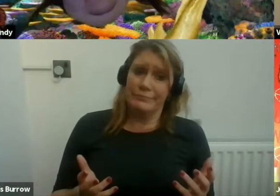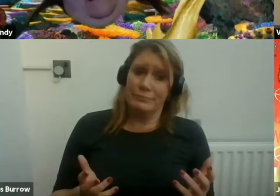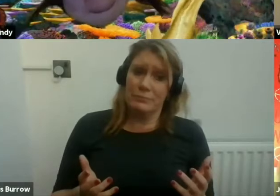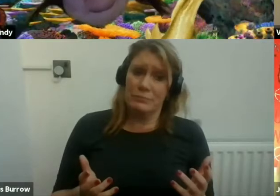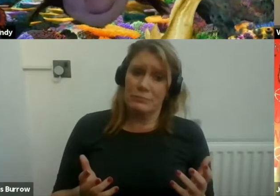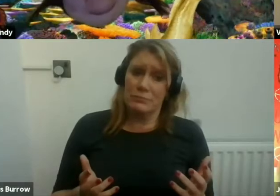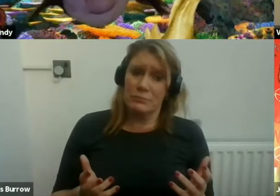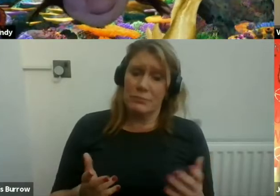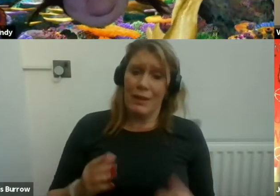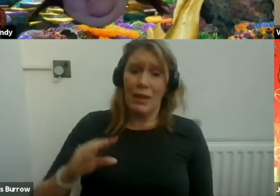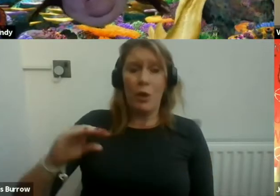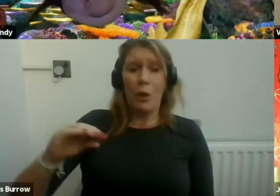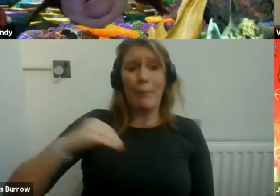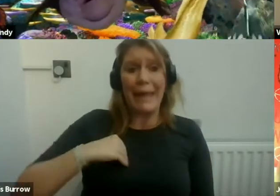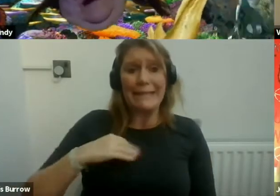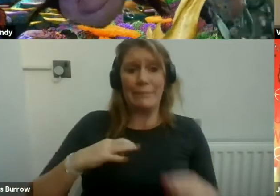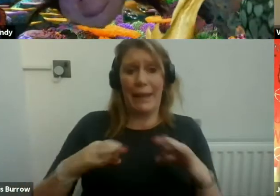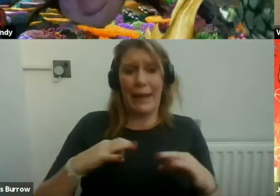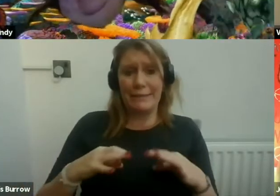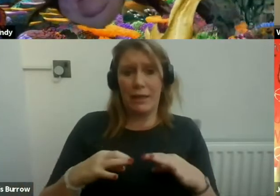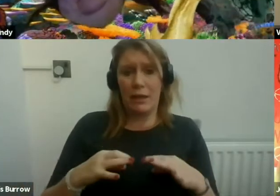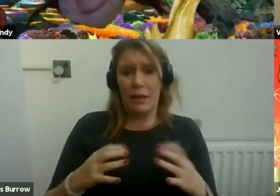are given such a gift that we were, you